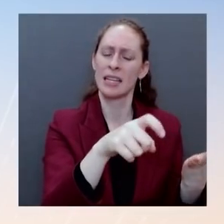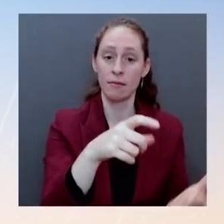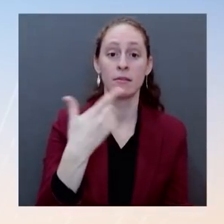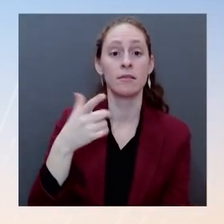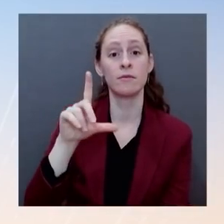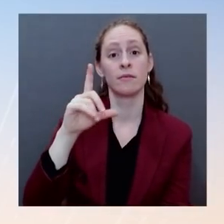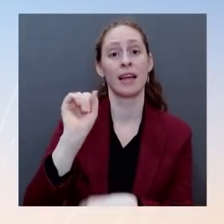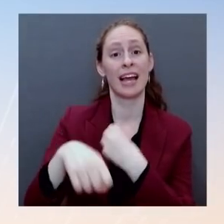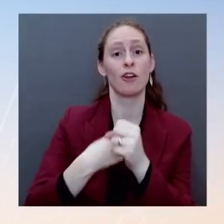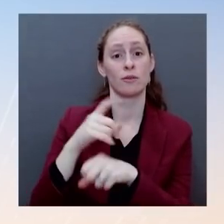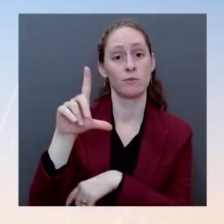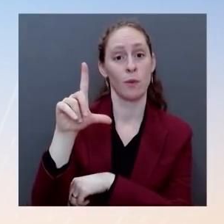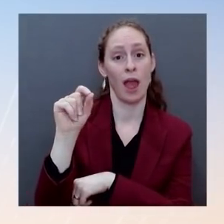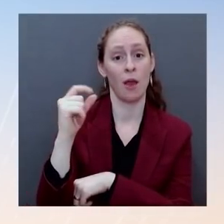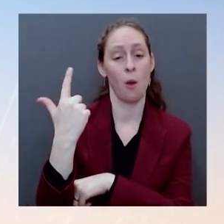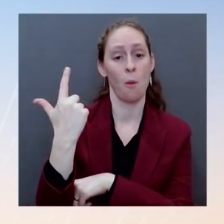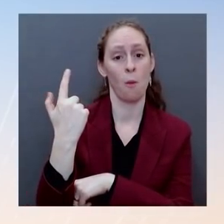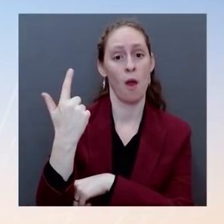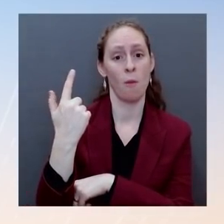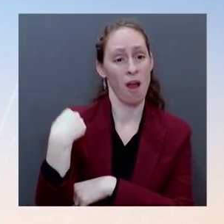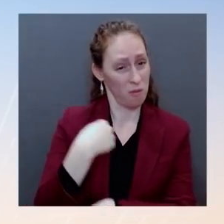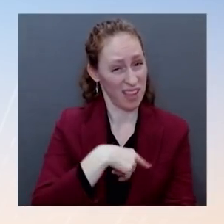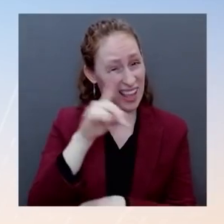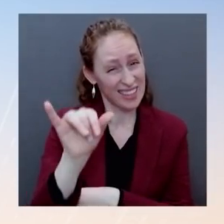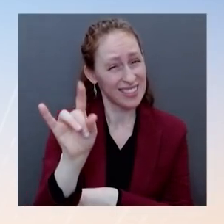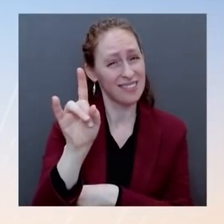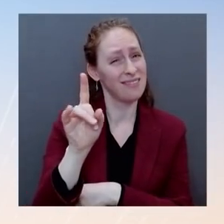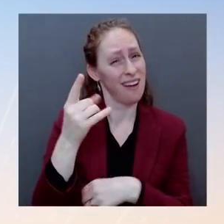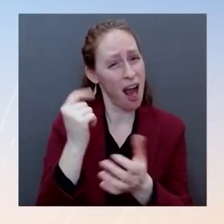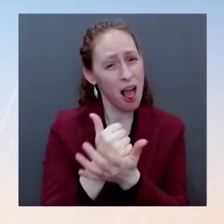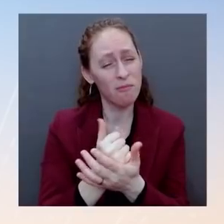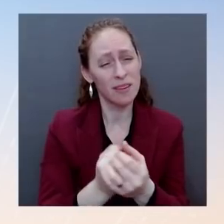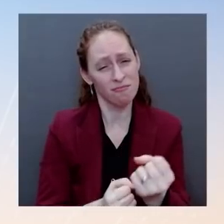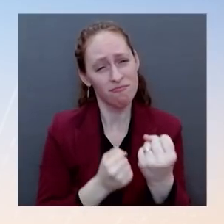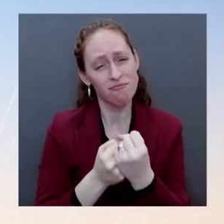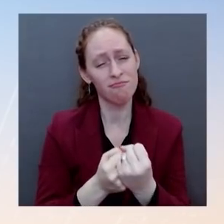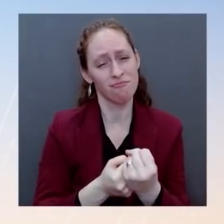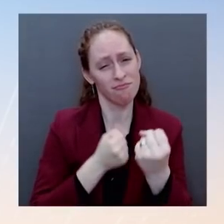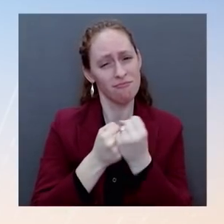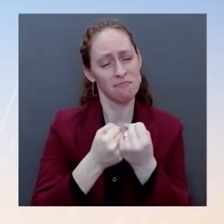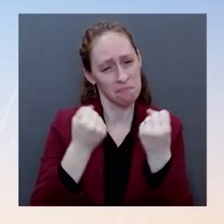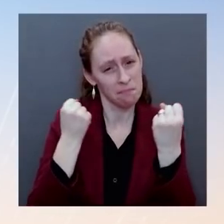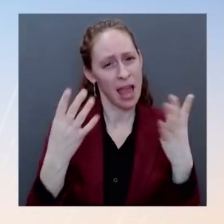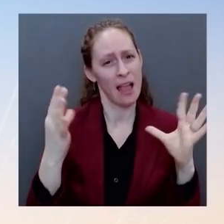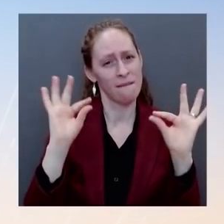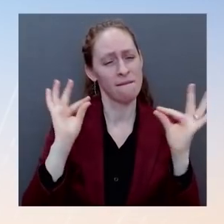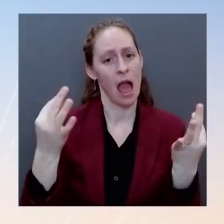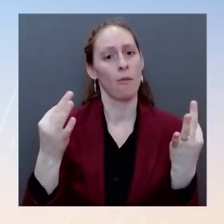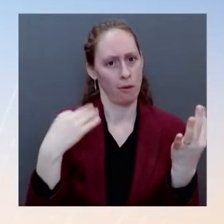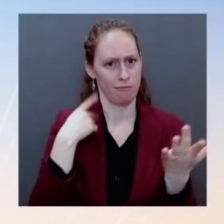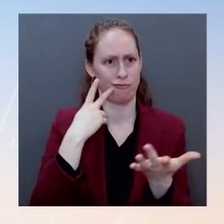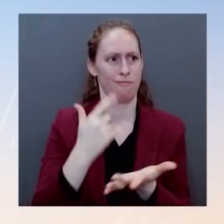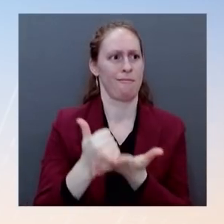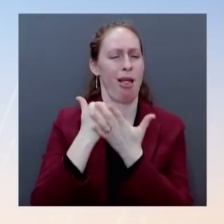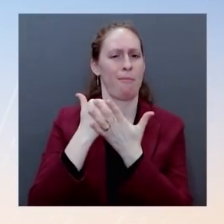And that can really help to bridge this gap for families and also help to get more people to work,